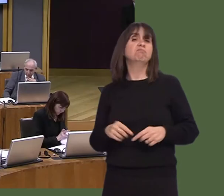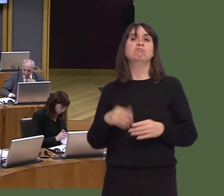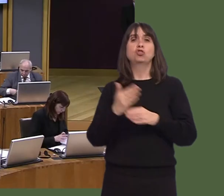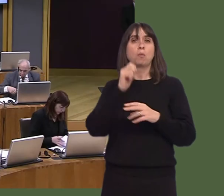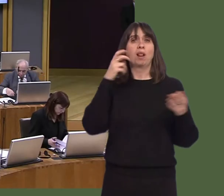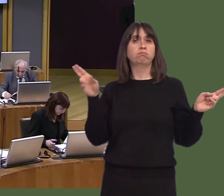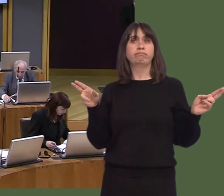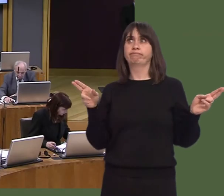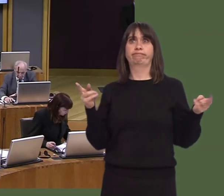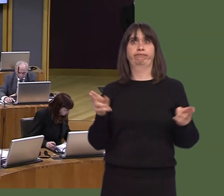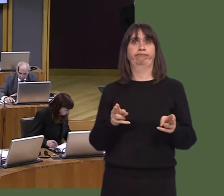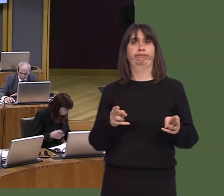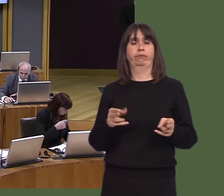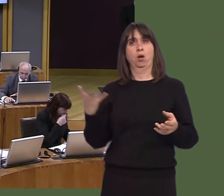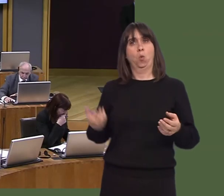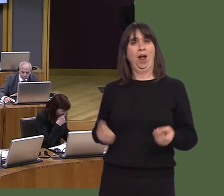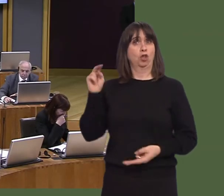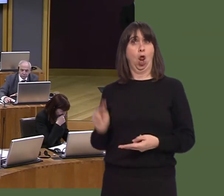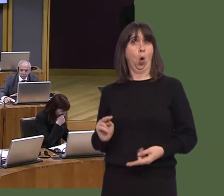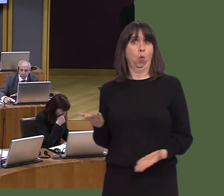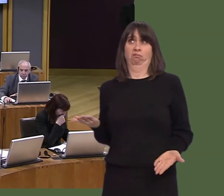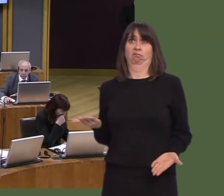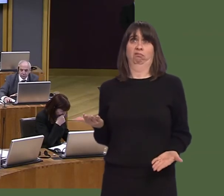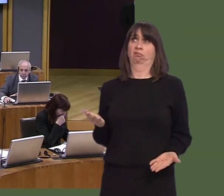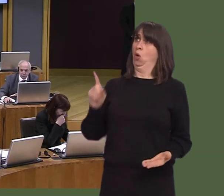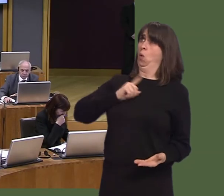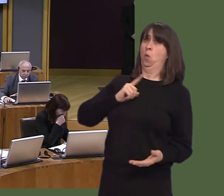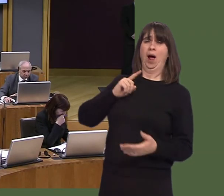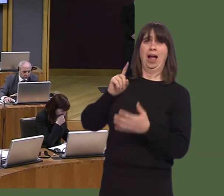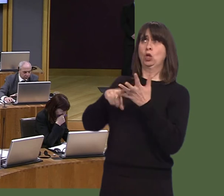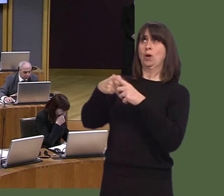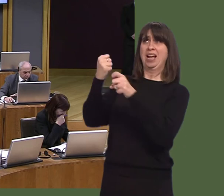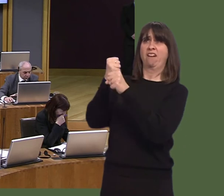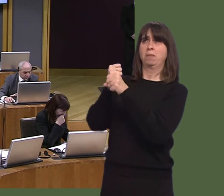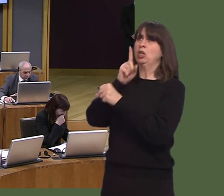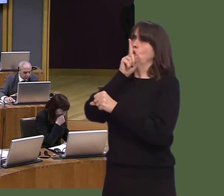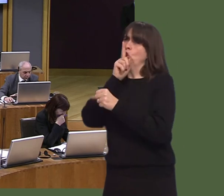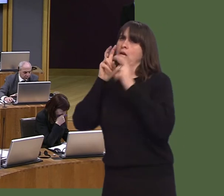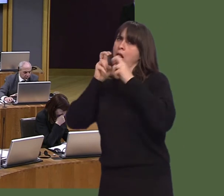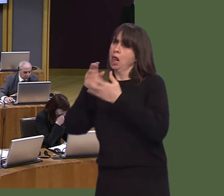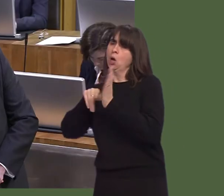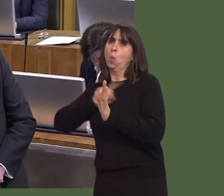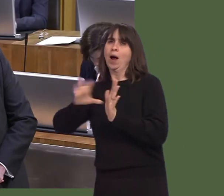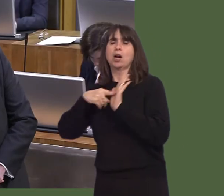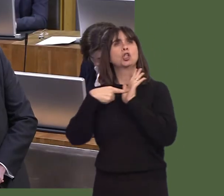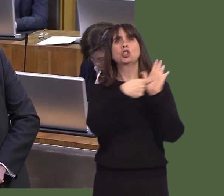He isn't allowed through the door. The Northern Ireland Executive was given £1 billion, if I remember rightly, for health,